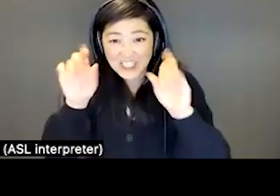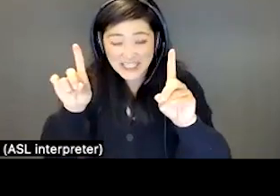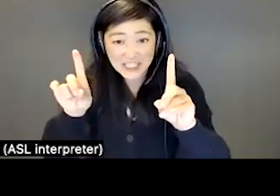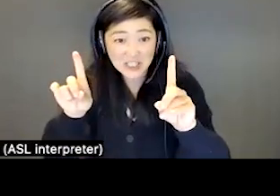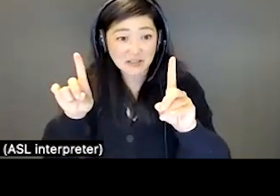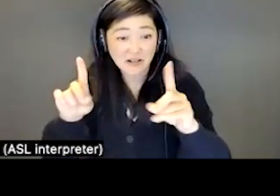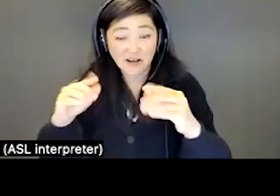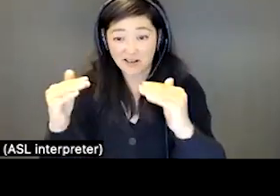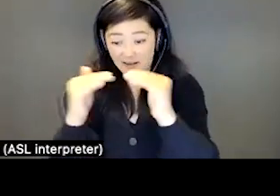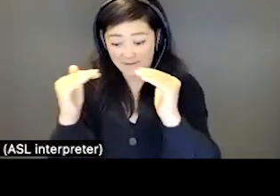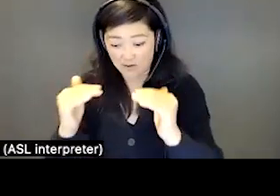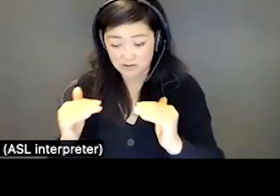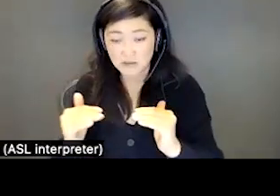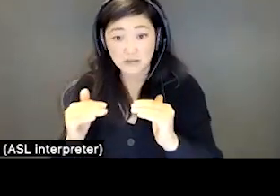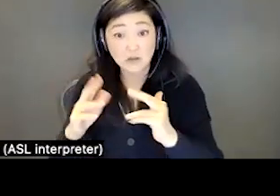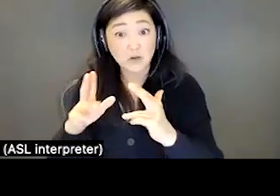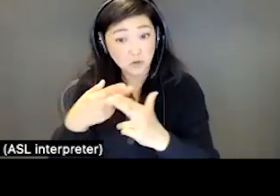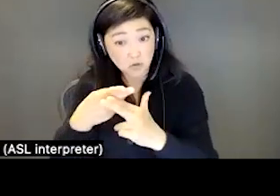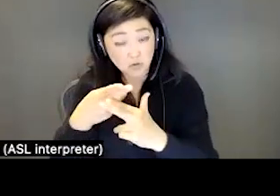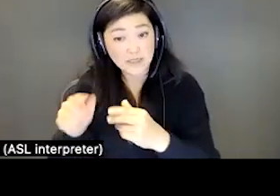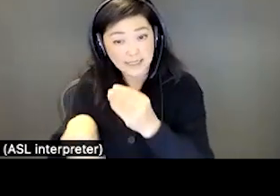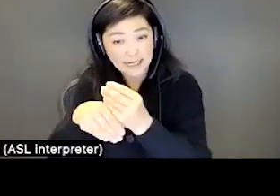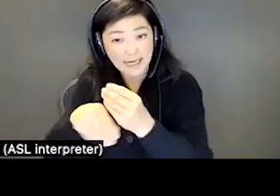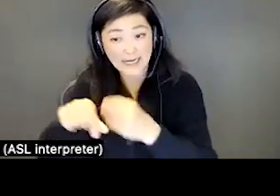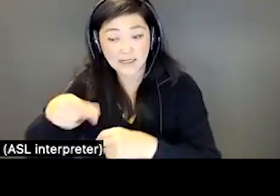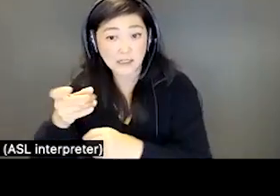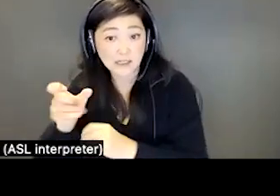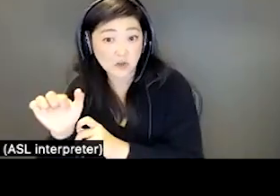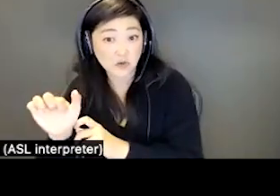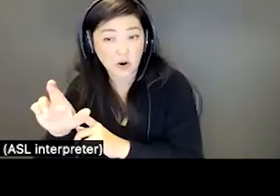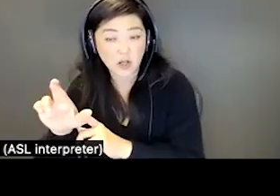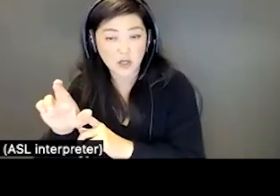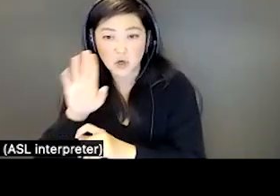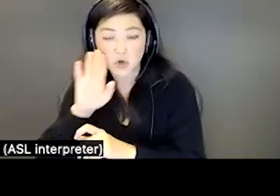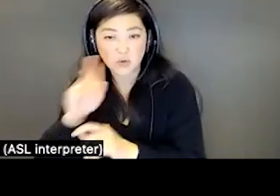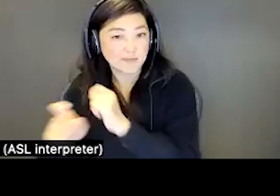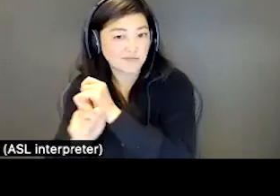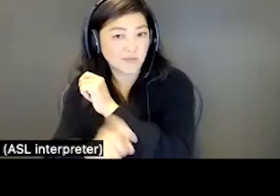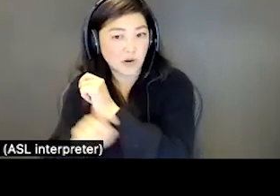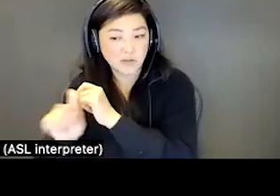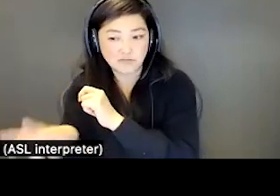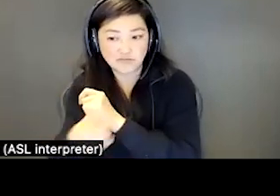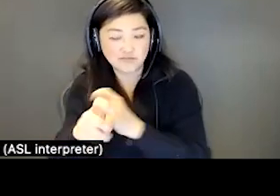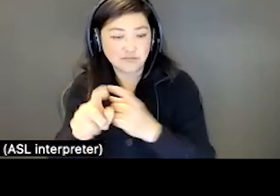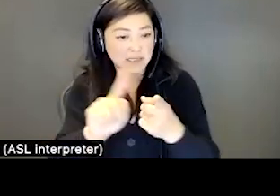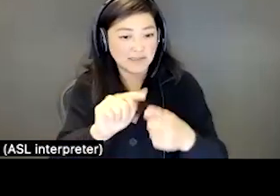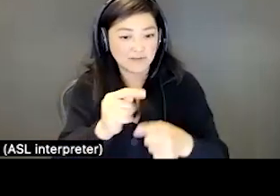using the qualifier, it's automatically translated through Thema to the appropriate country's